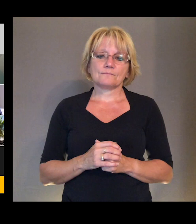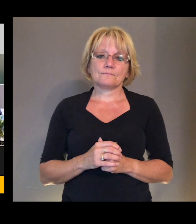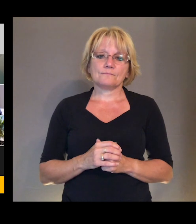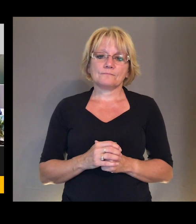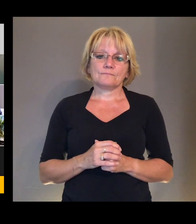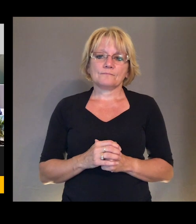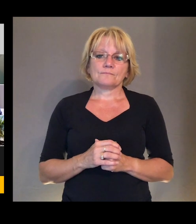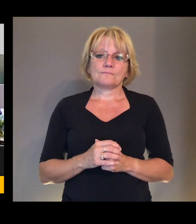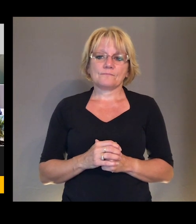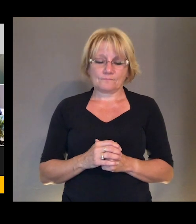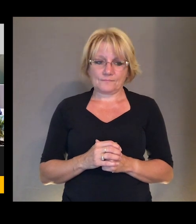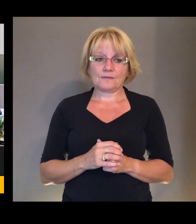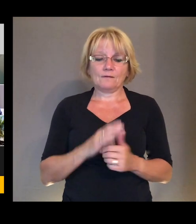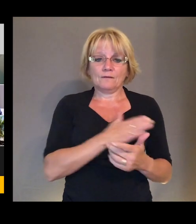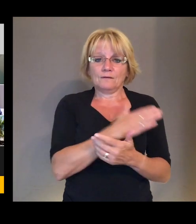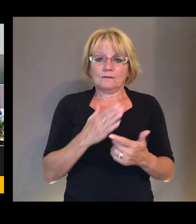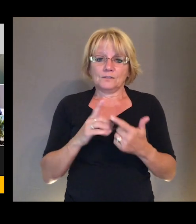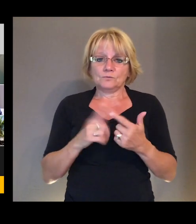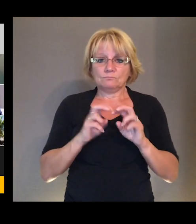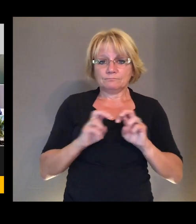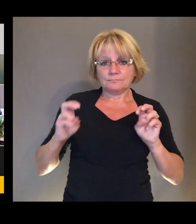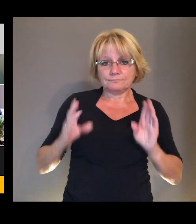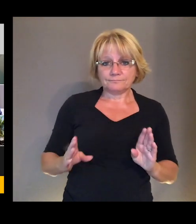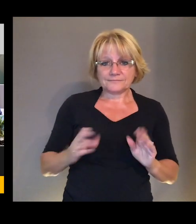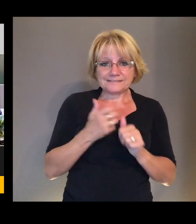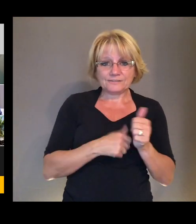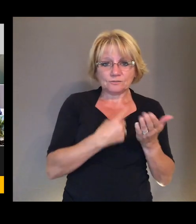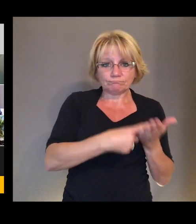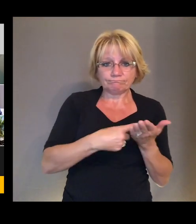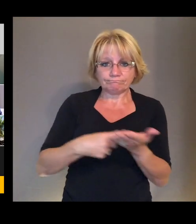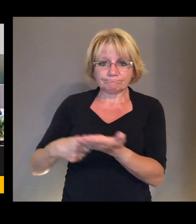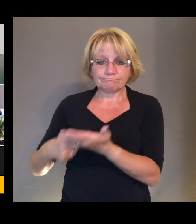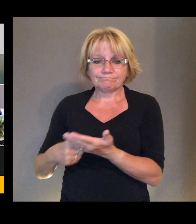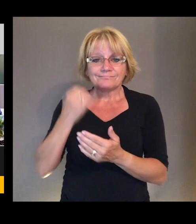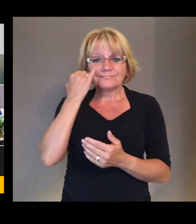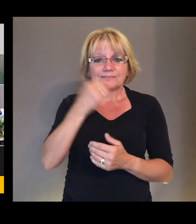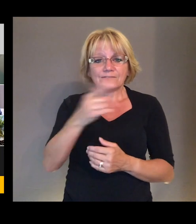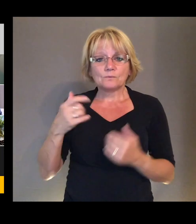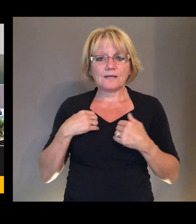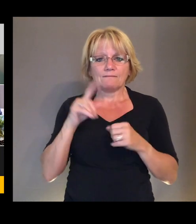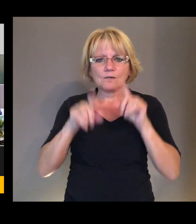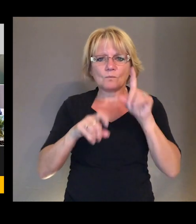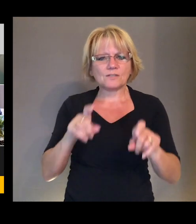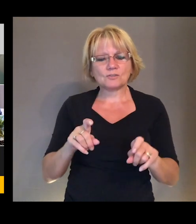Once we go into the panelists section and they start to speak, if you have a question that is okay,